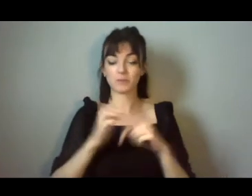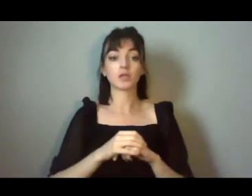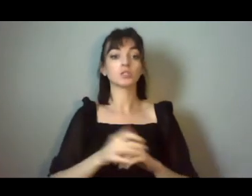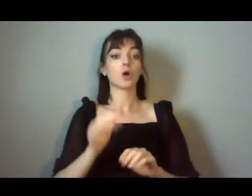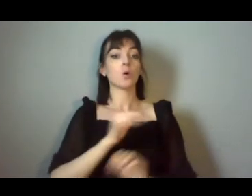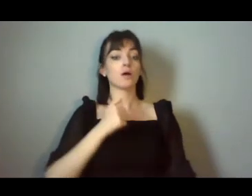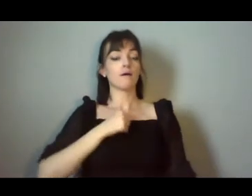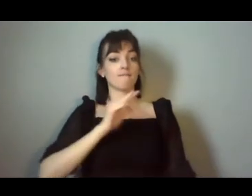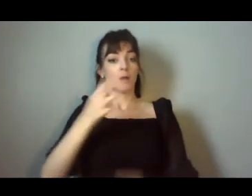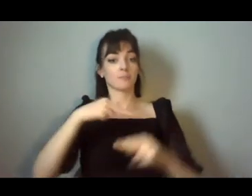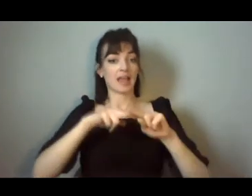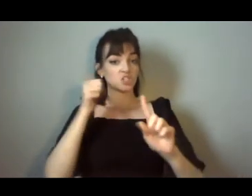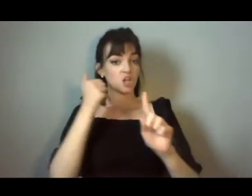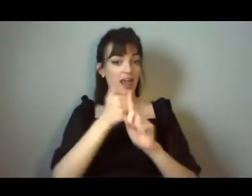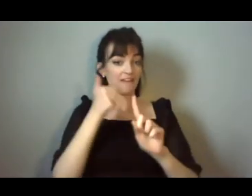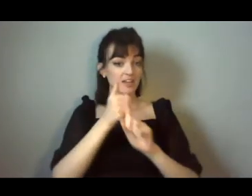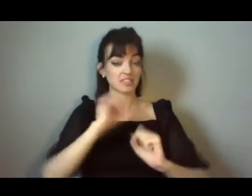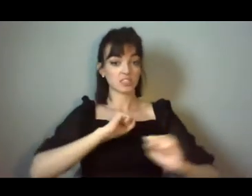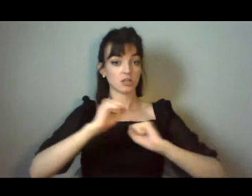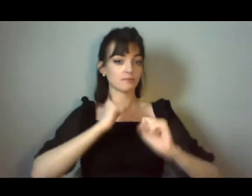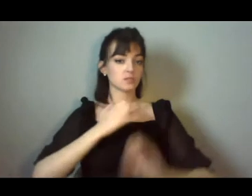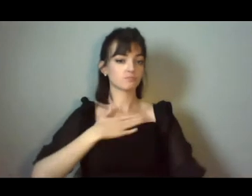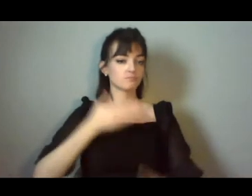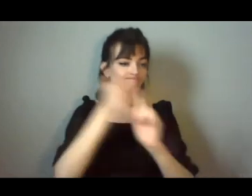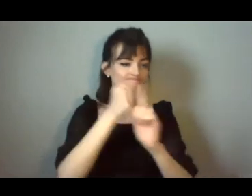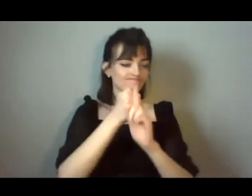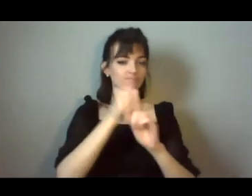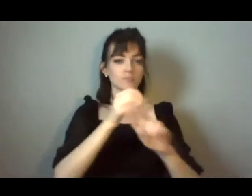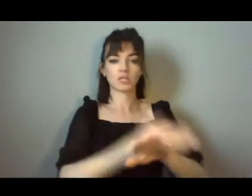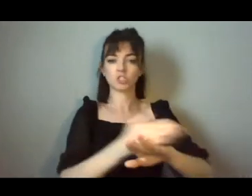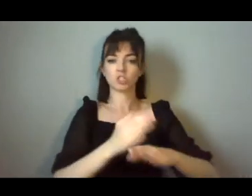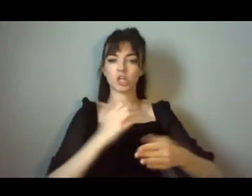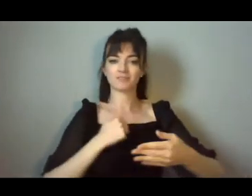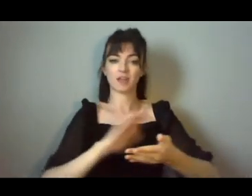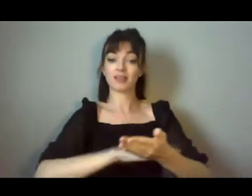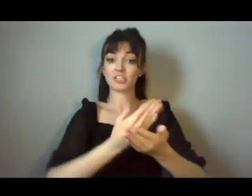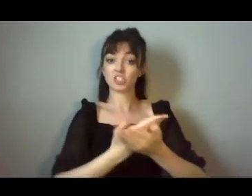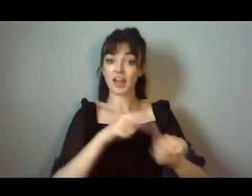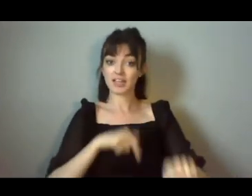we've been appealing for the commencement of the legislation and the going live of the DSS for